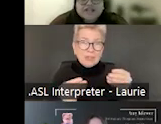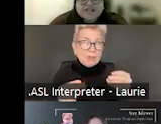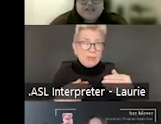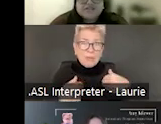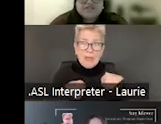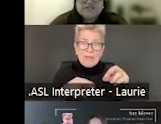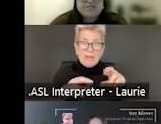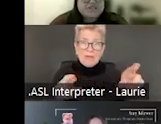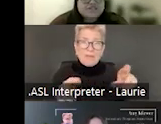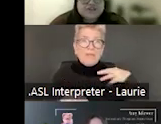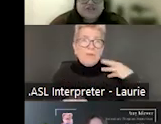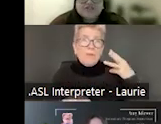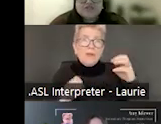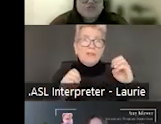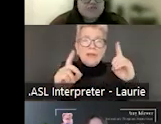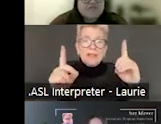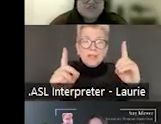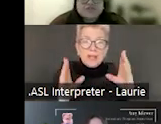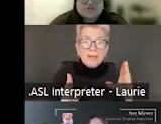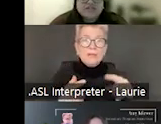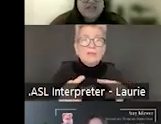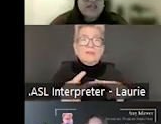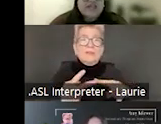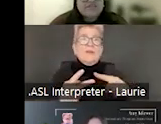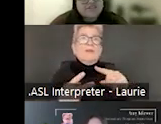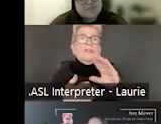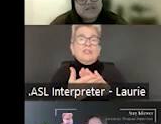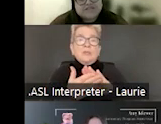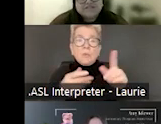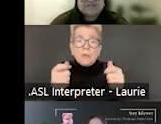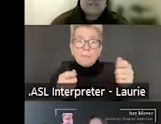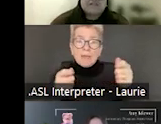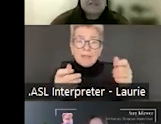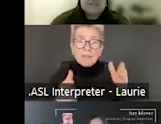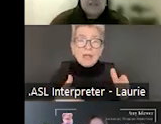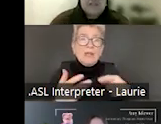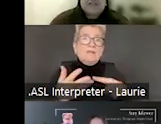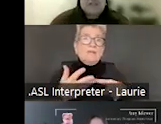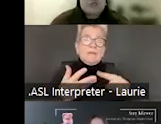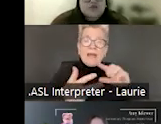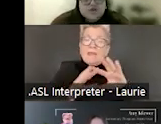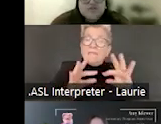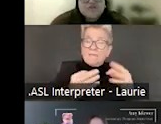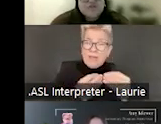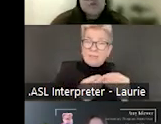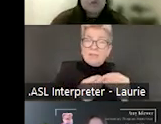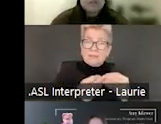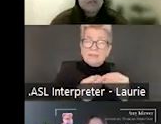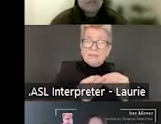educators, administrators, school professionals and families that you learn from local leaders